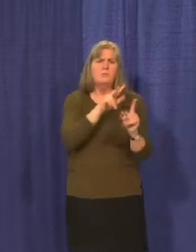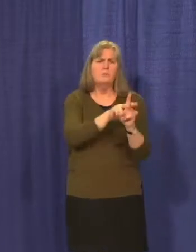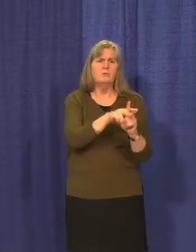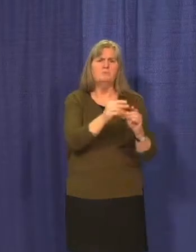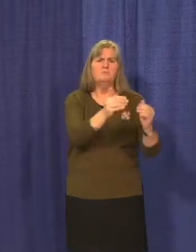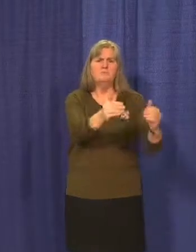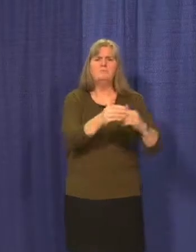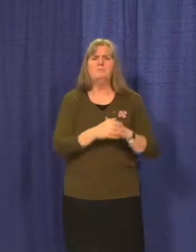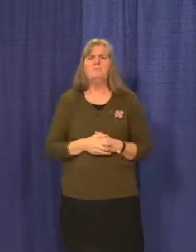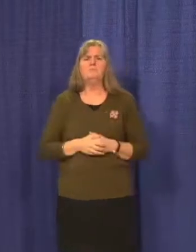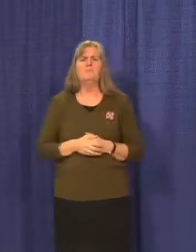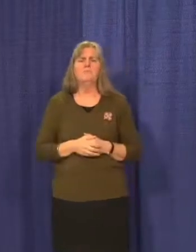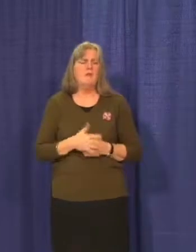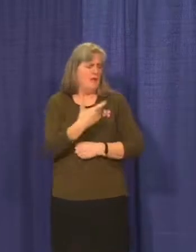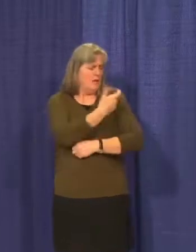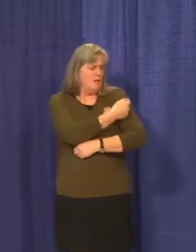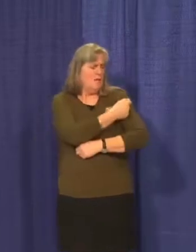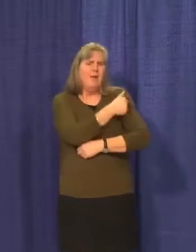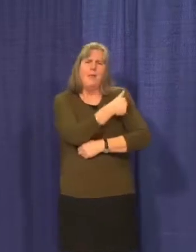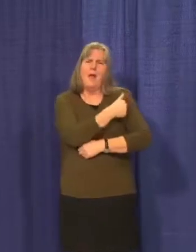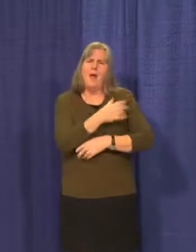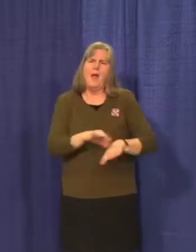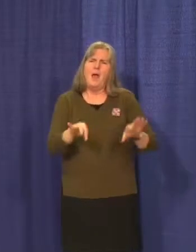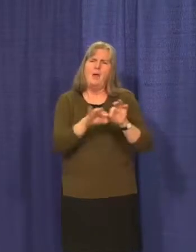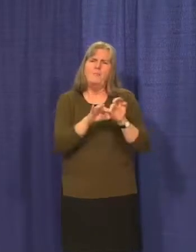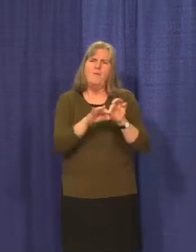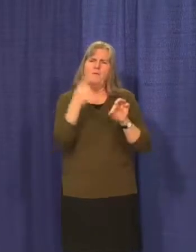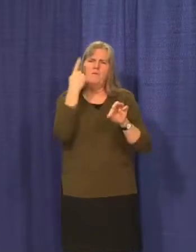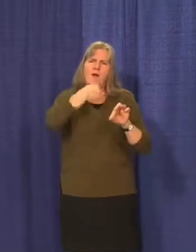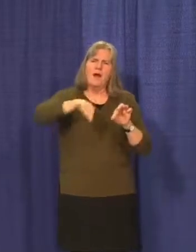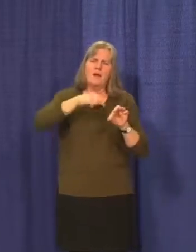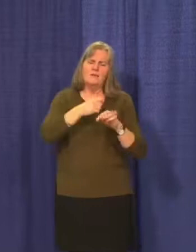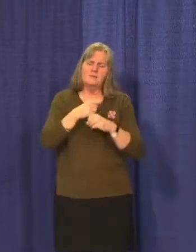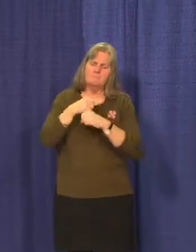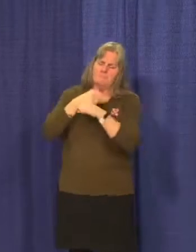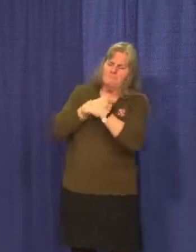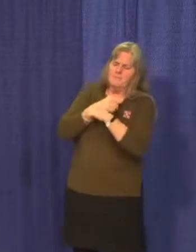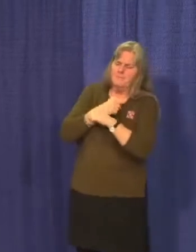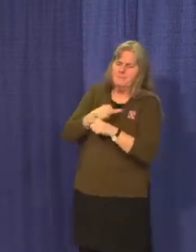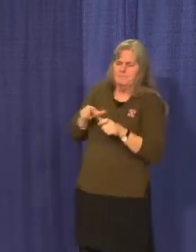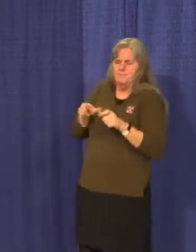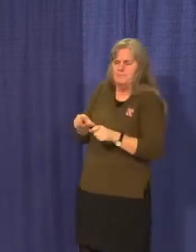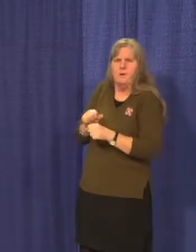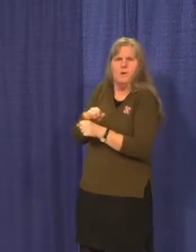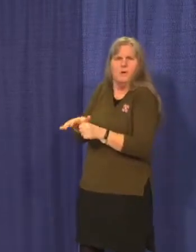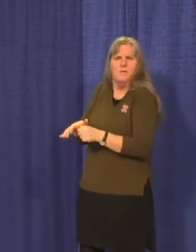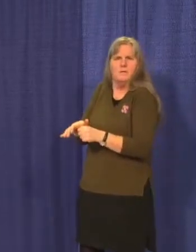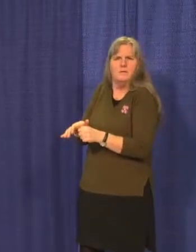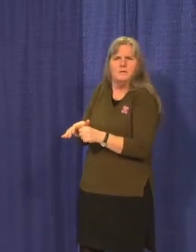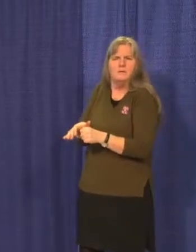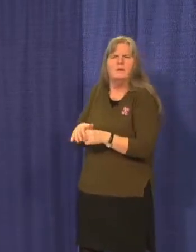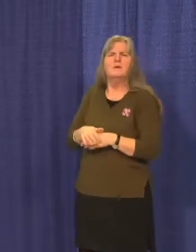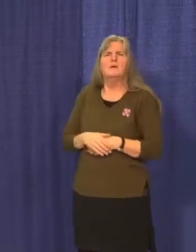Tagish. Book your appointment and get your shot. The vaccine is an important step in our fight against COVID-19.